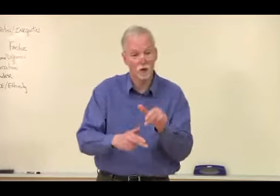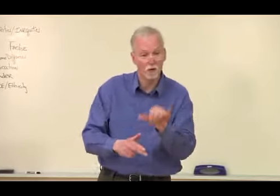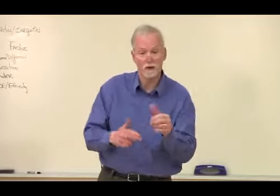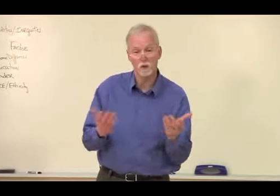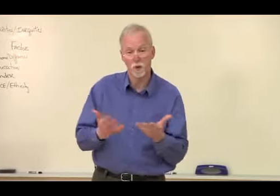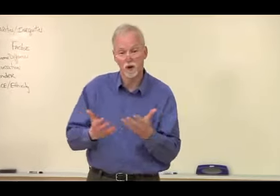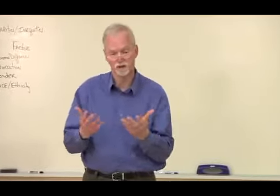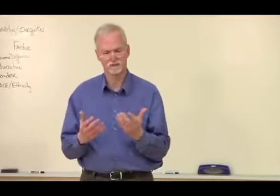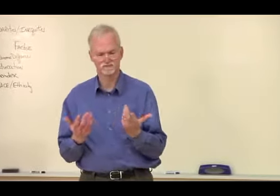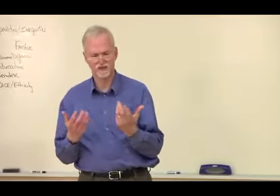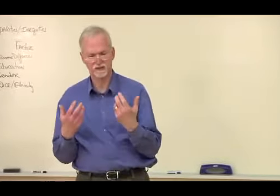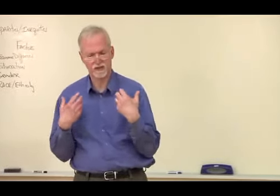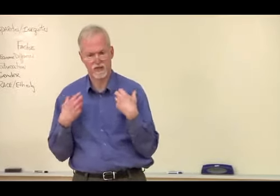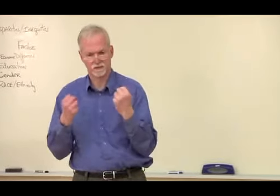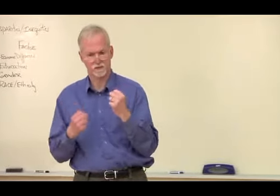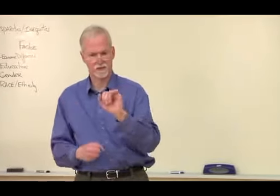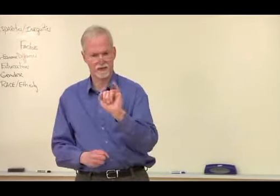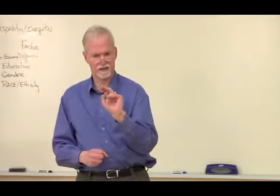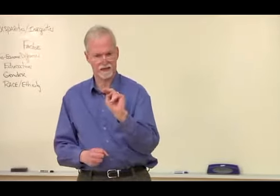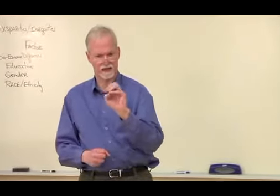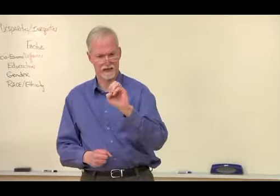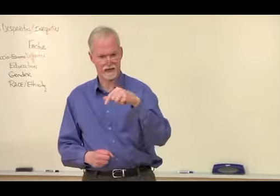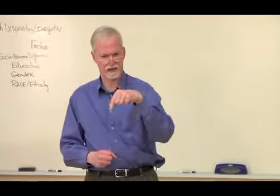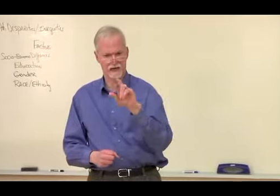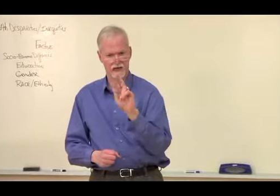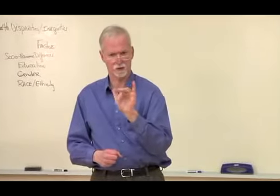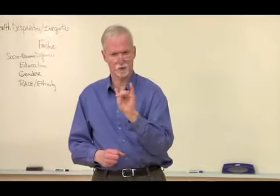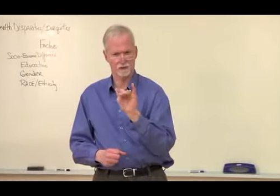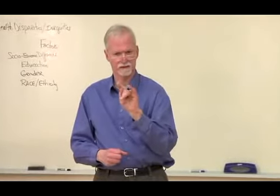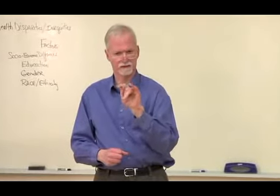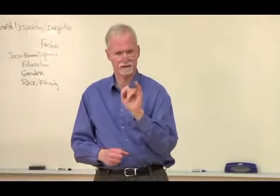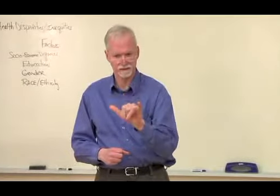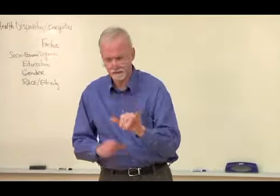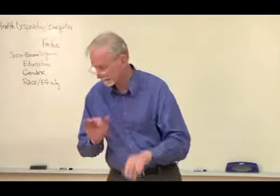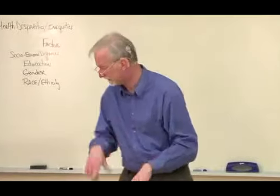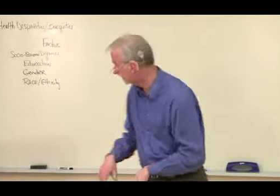We'd call that a health inequity.